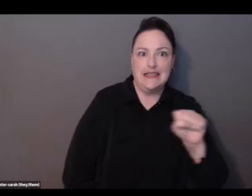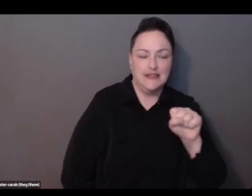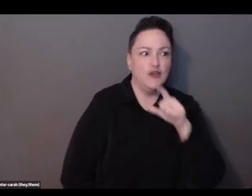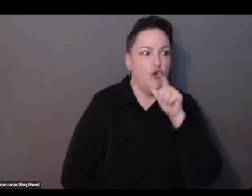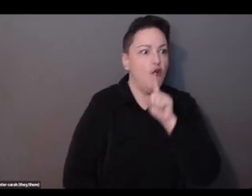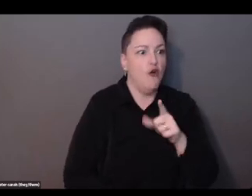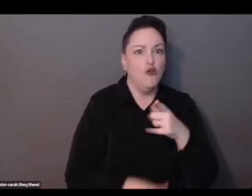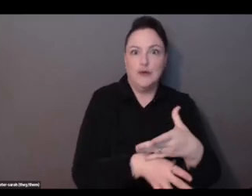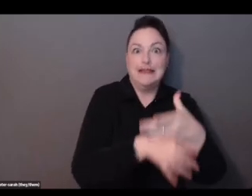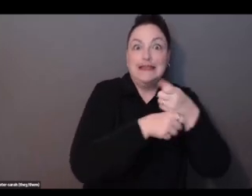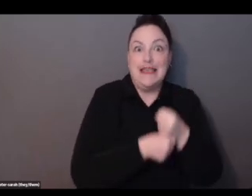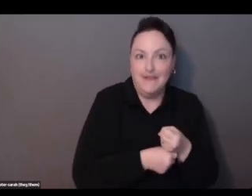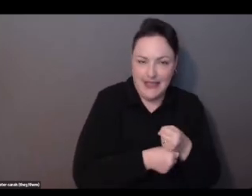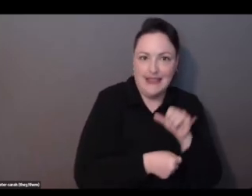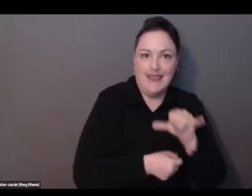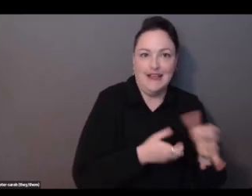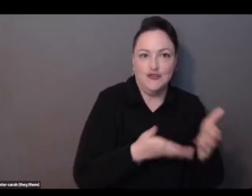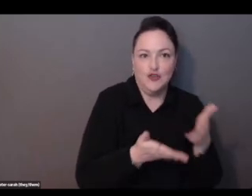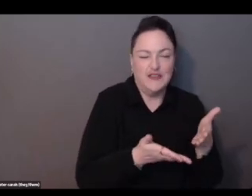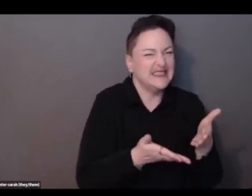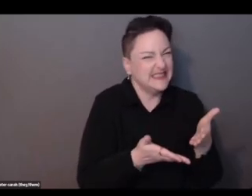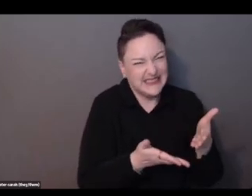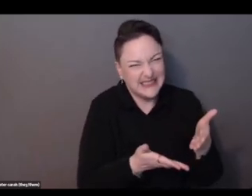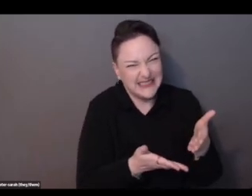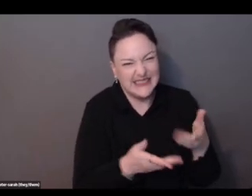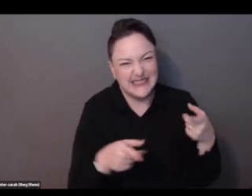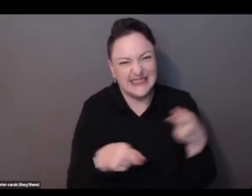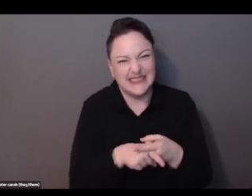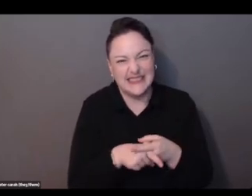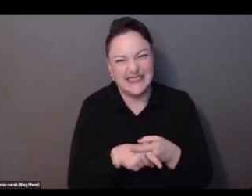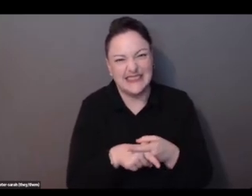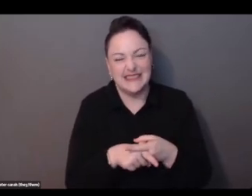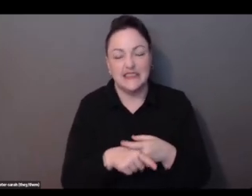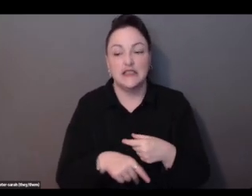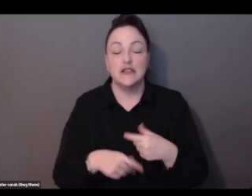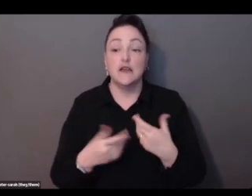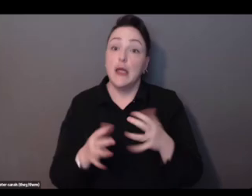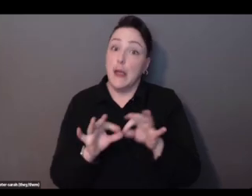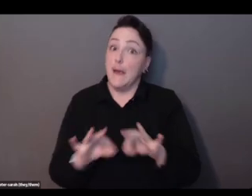We do think though that there are important disparities to point out and so